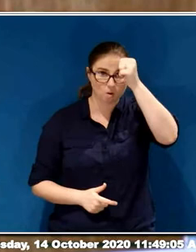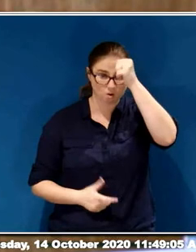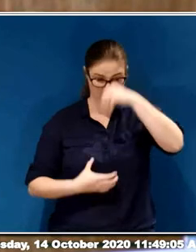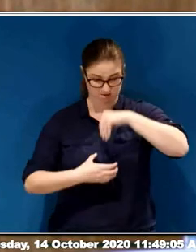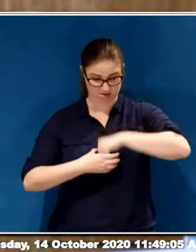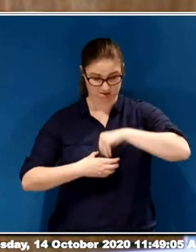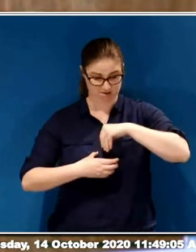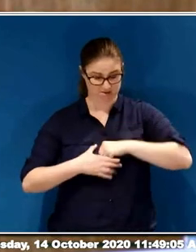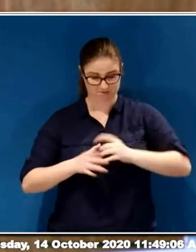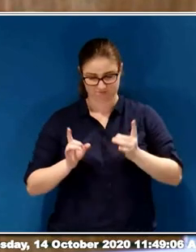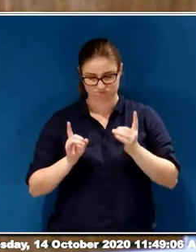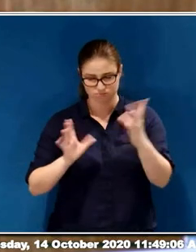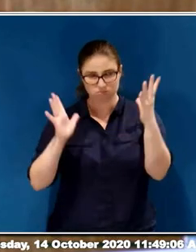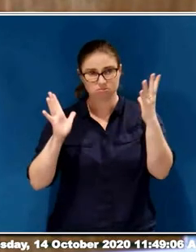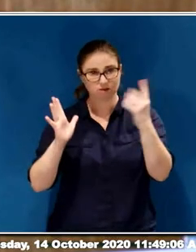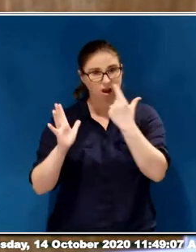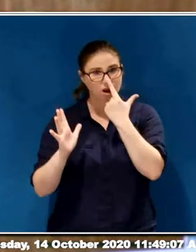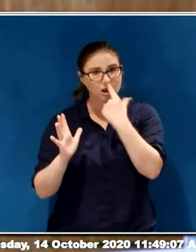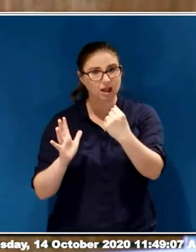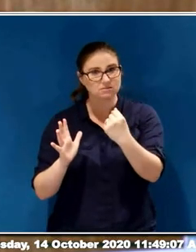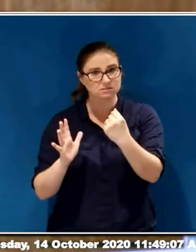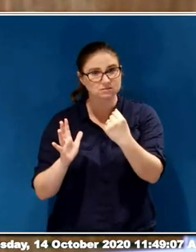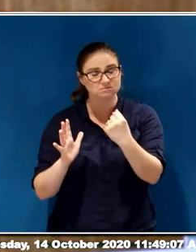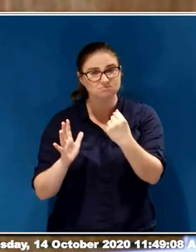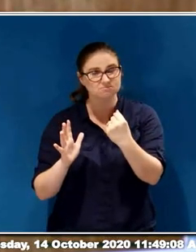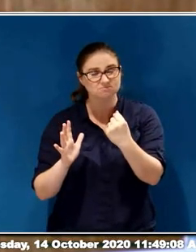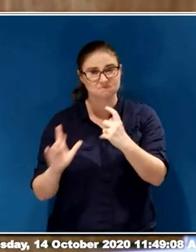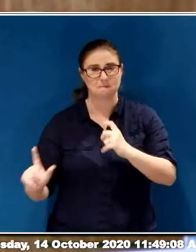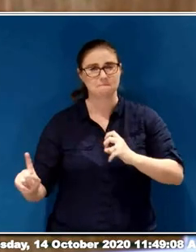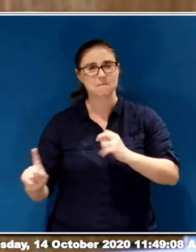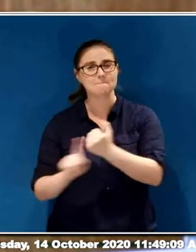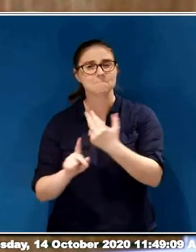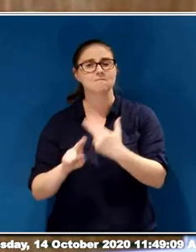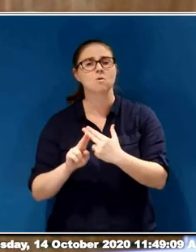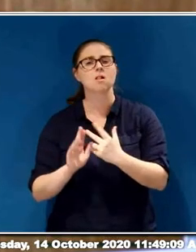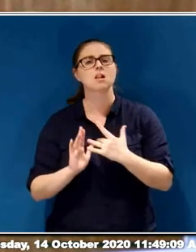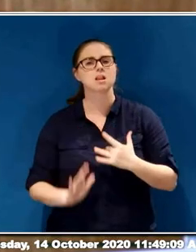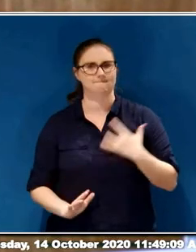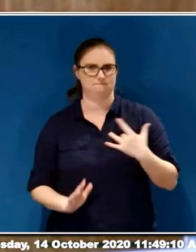as I said, are not just within the implications of those are not